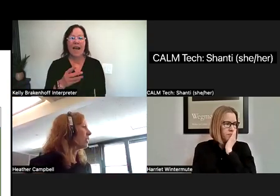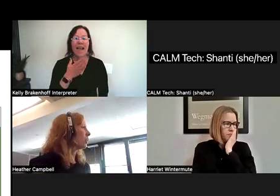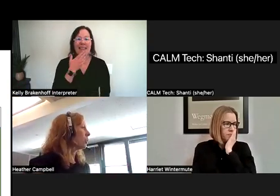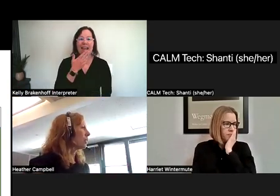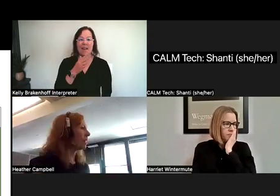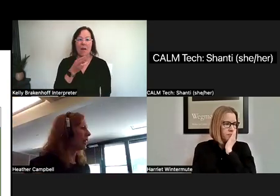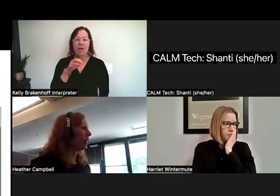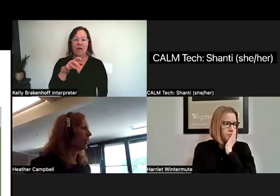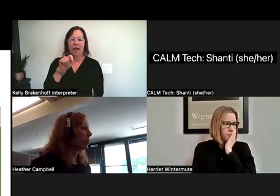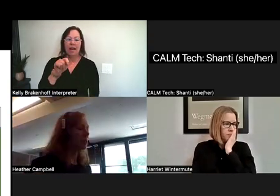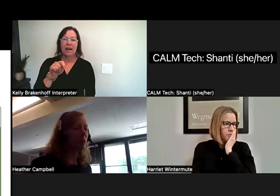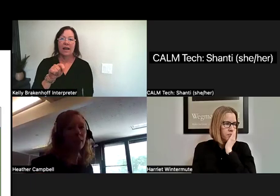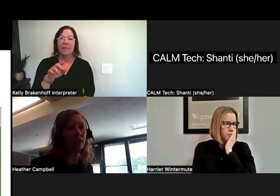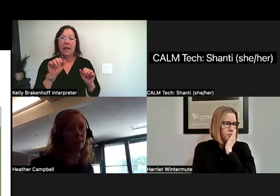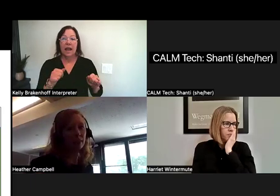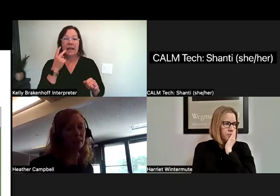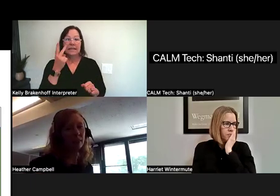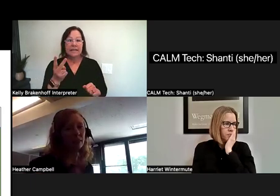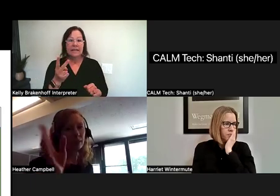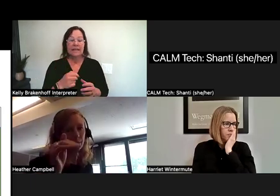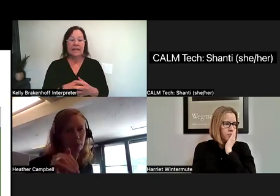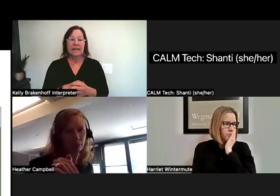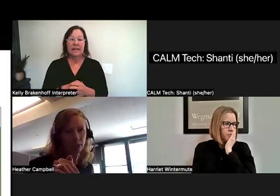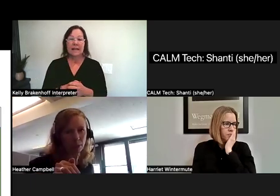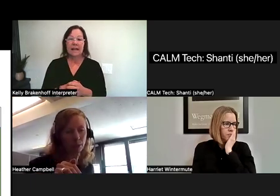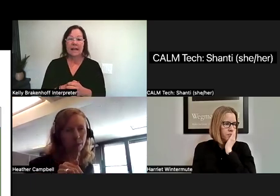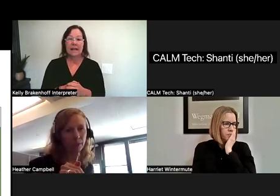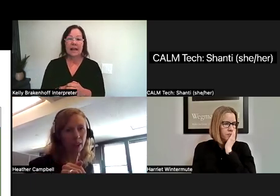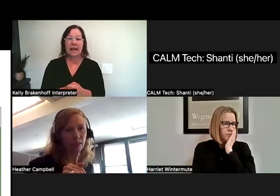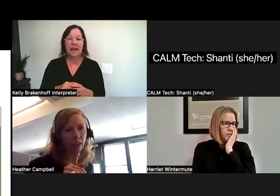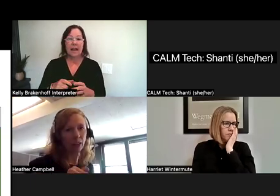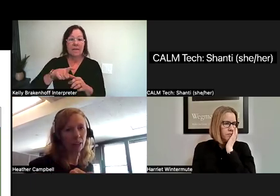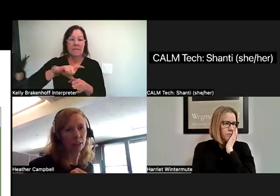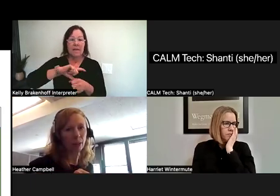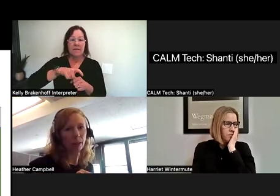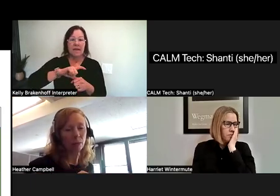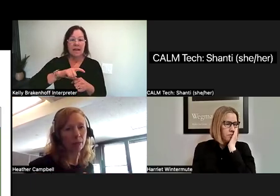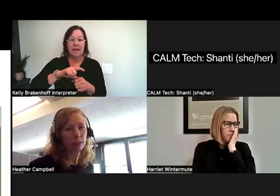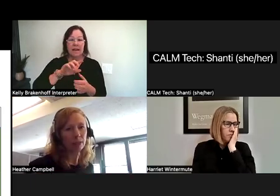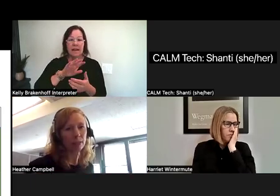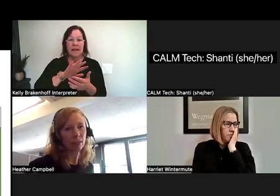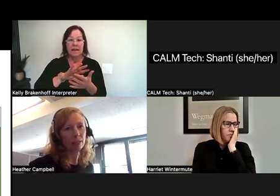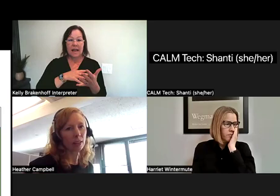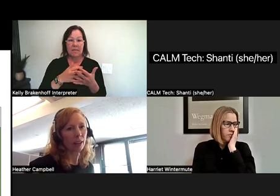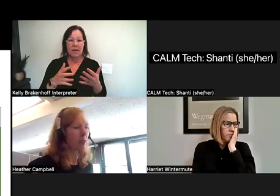So you can see here based on that pivot table that Harriet explained in the previous slides,